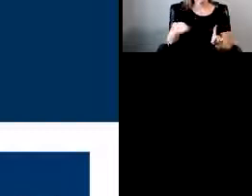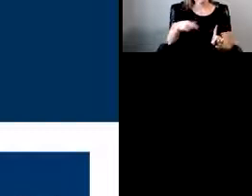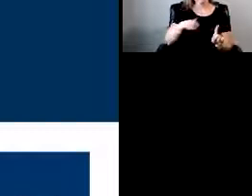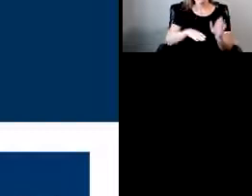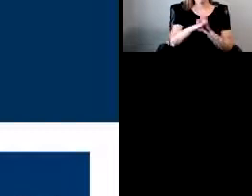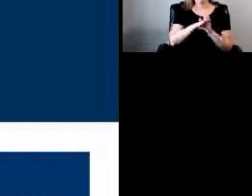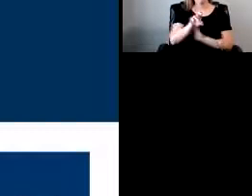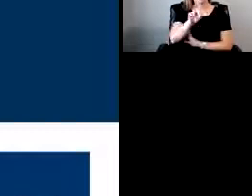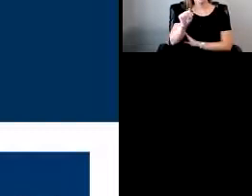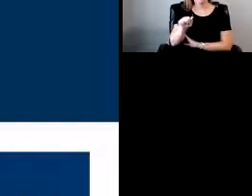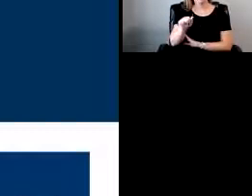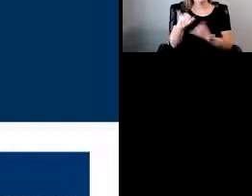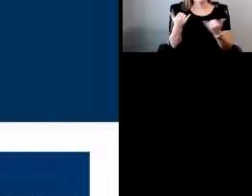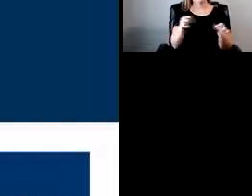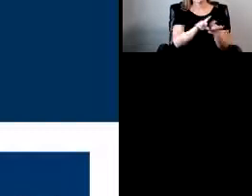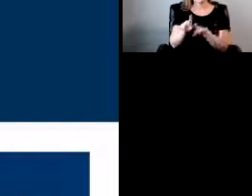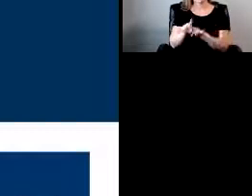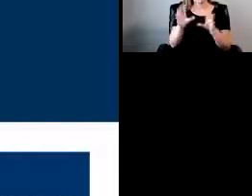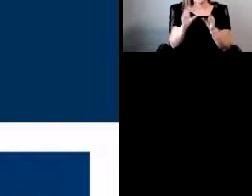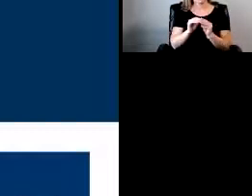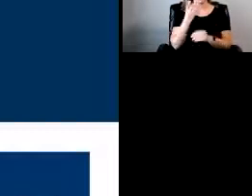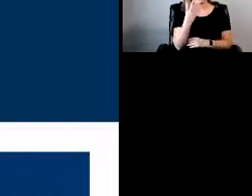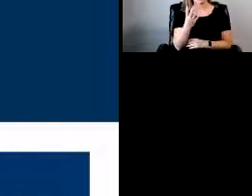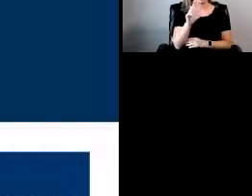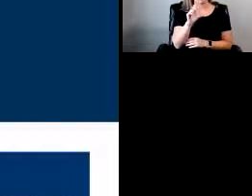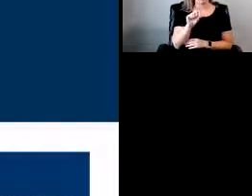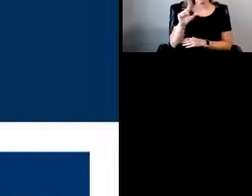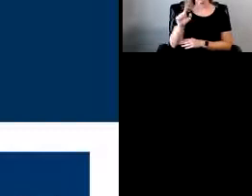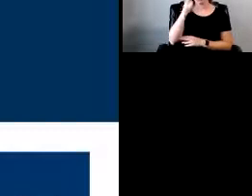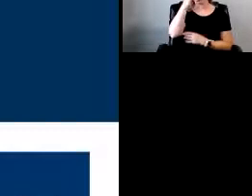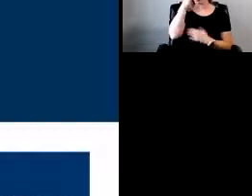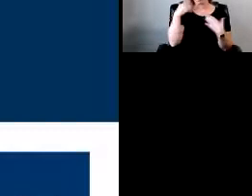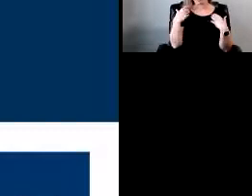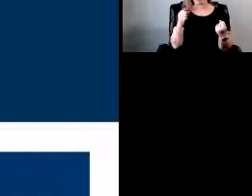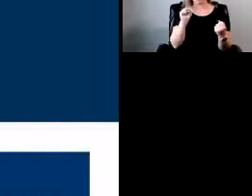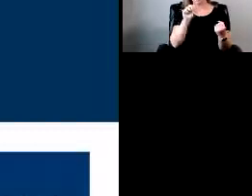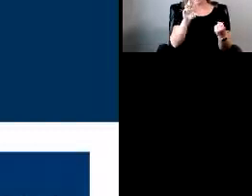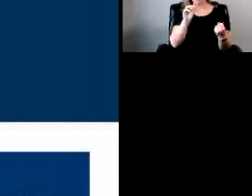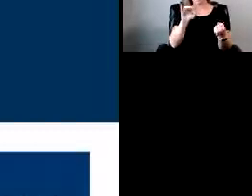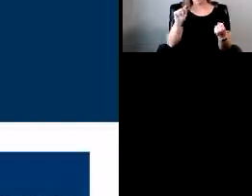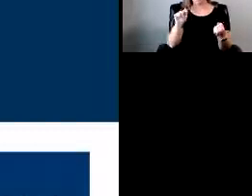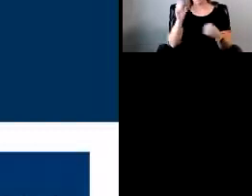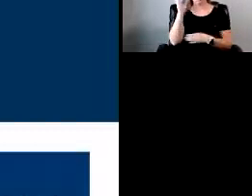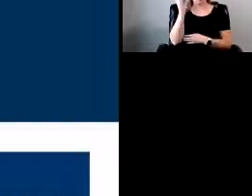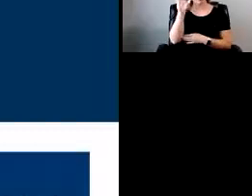This is also session four of the 2021 Mental Health Summit presented by the Mental Health and Developmental